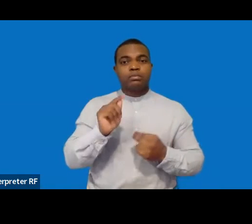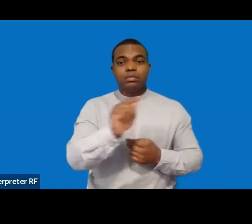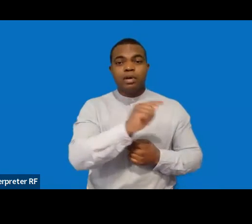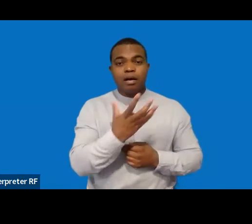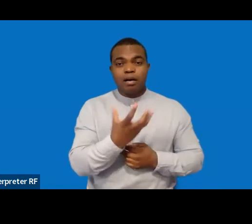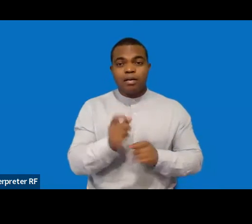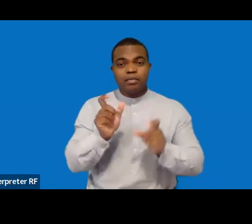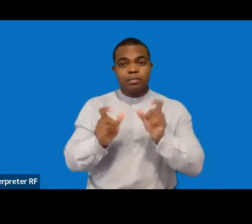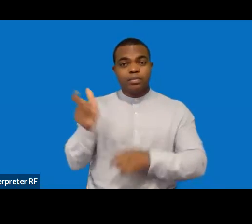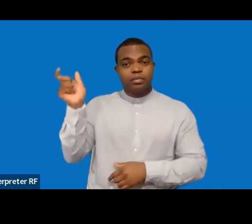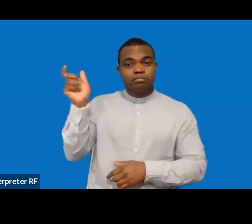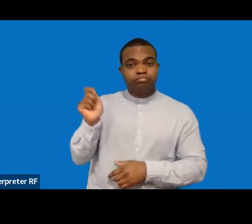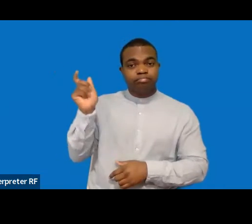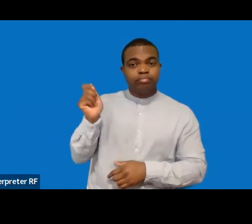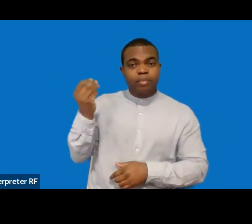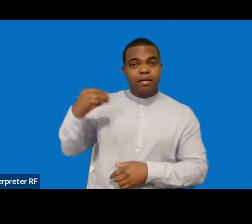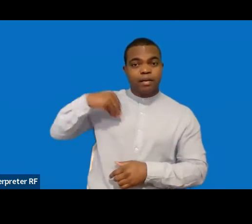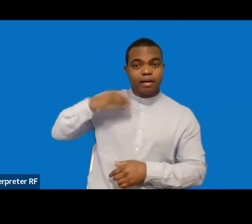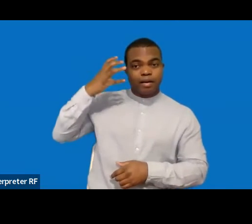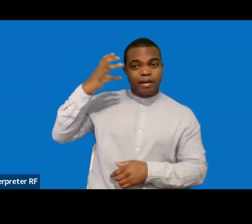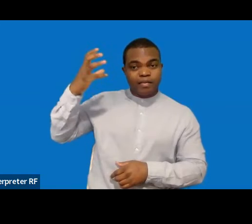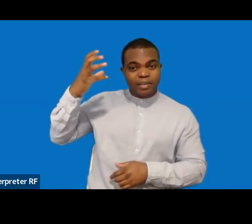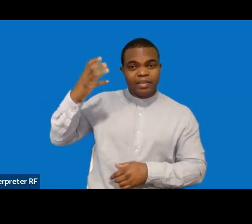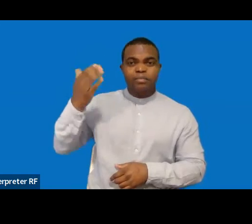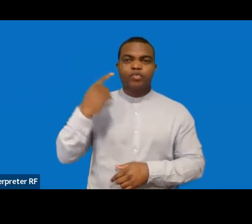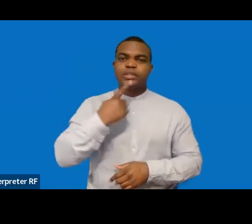so if you are an EU citizen and visit another country.